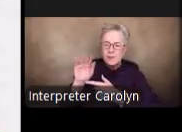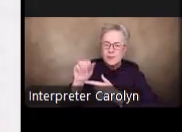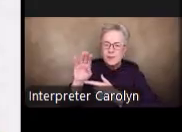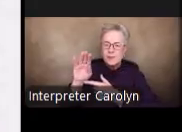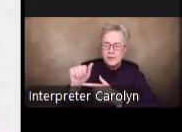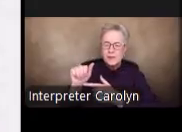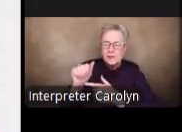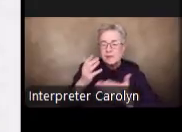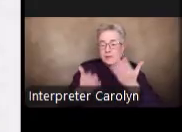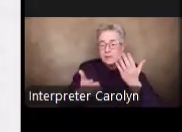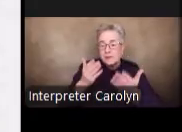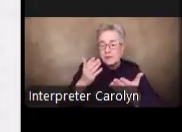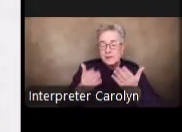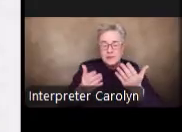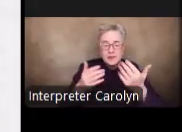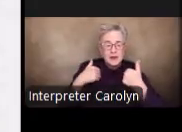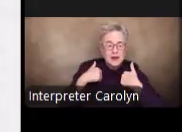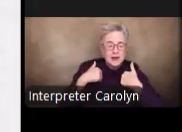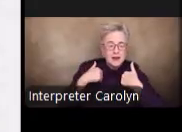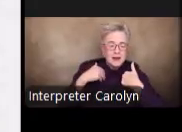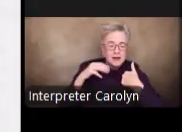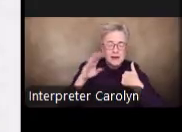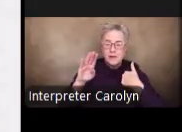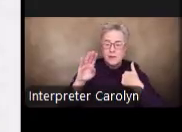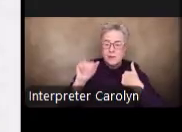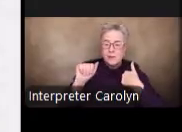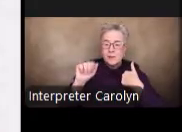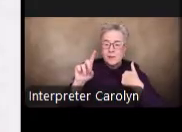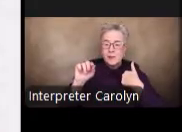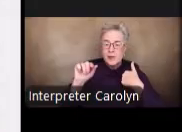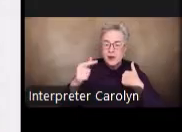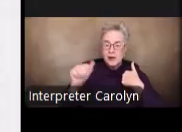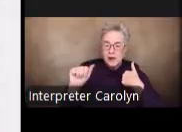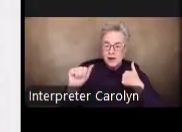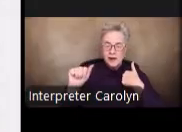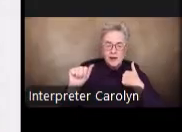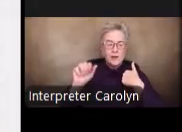maybe ba, da, GA or buddy, or